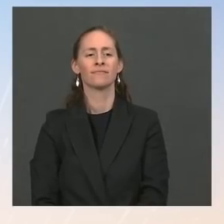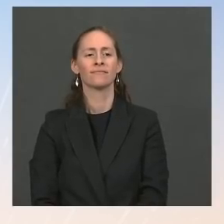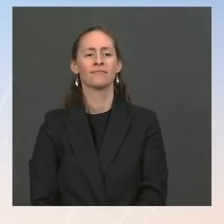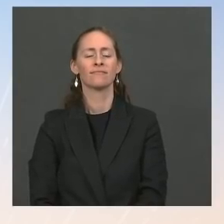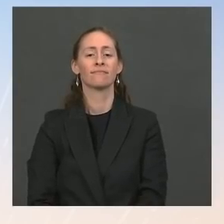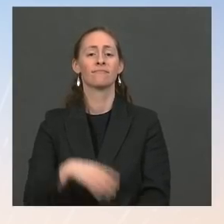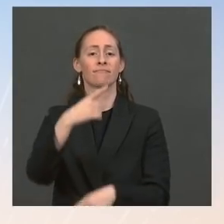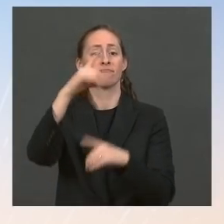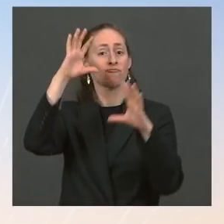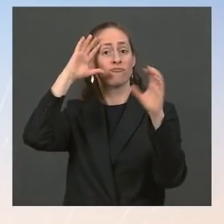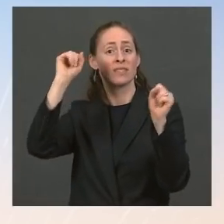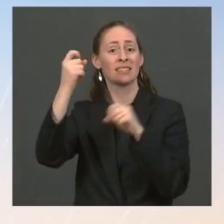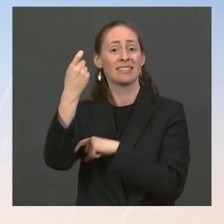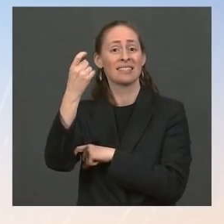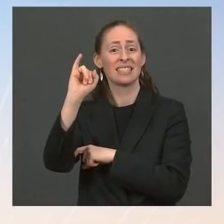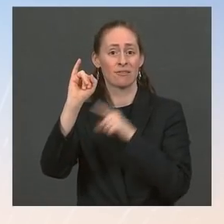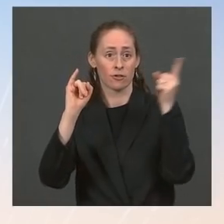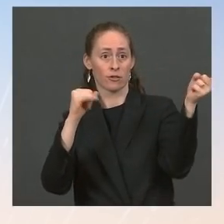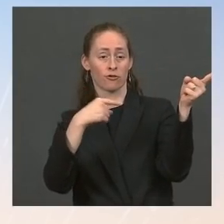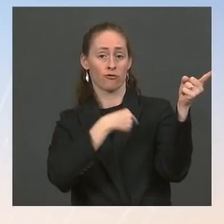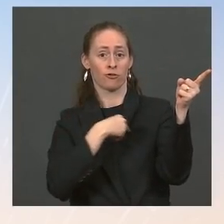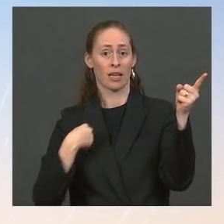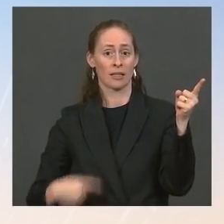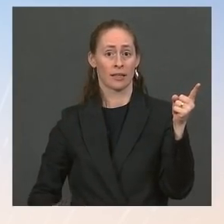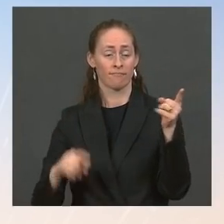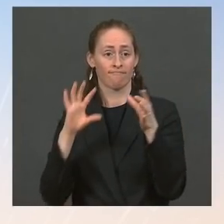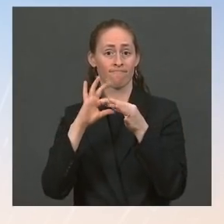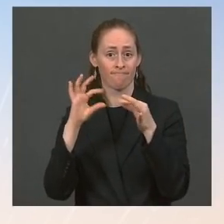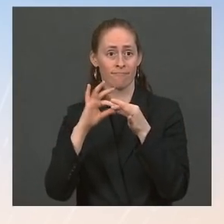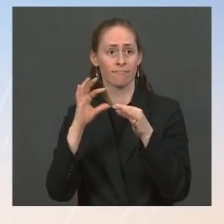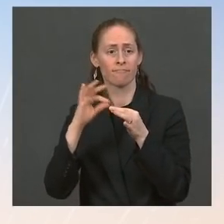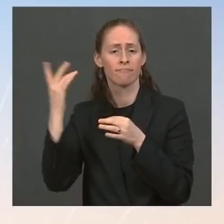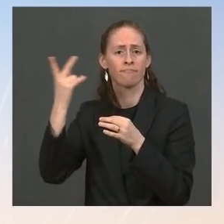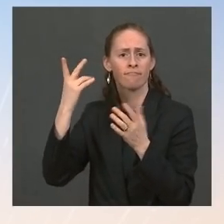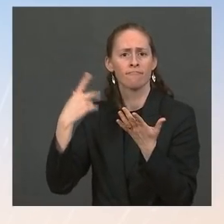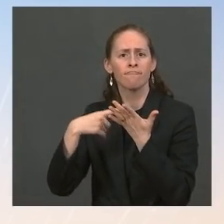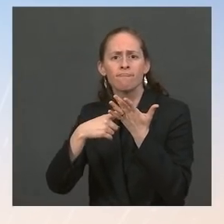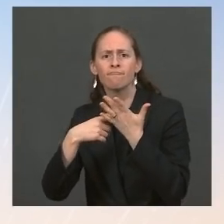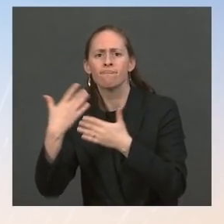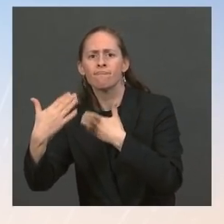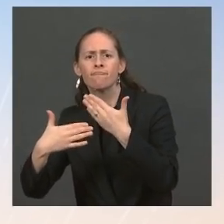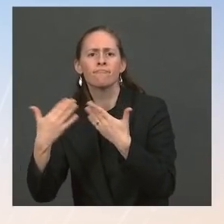She is running point, and the President entrusts her to lead these negotiations